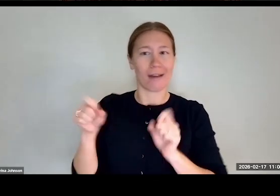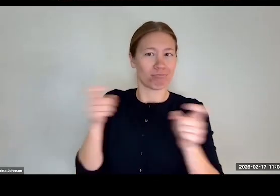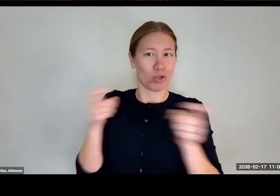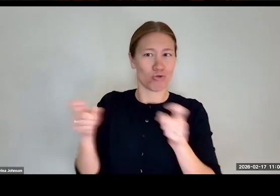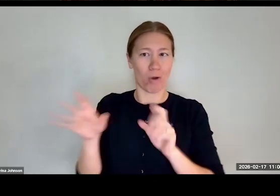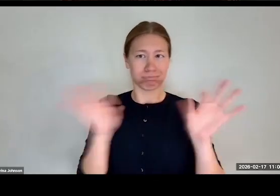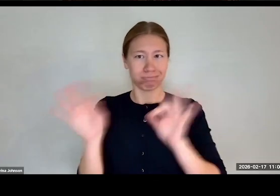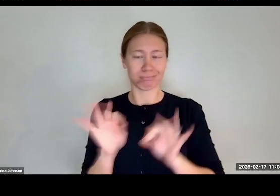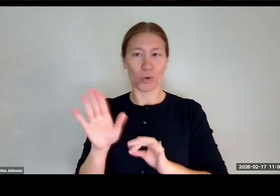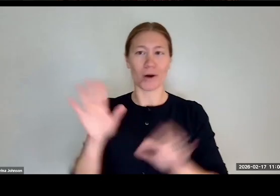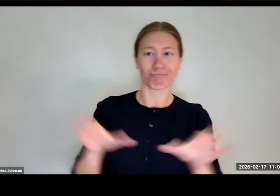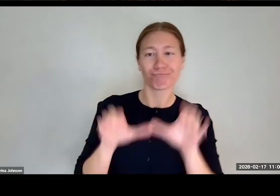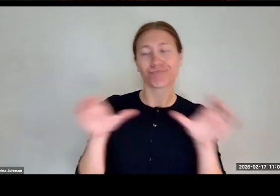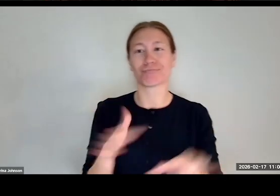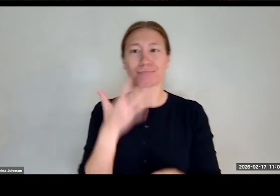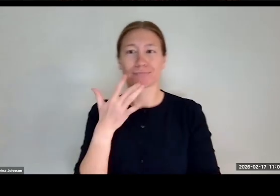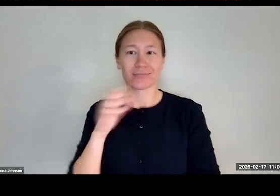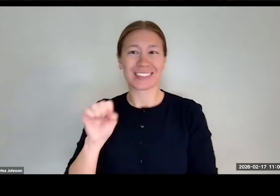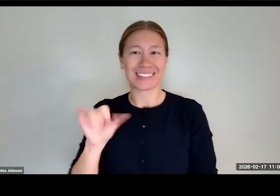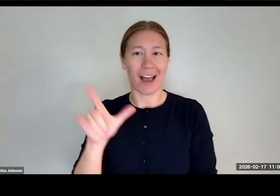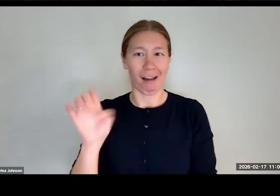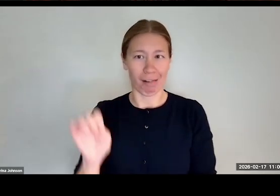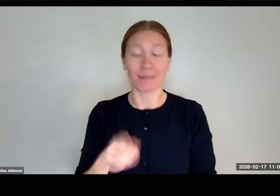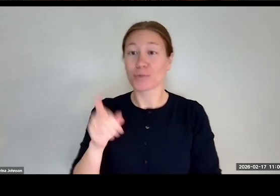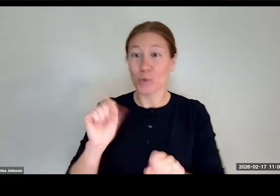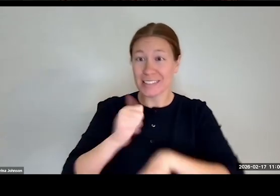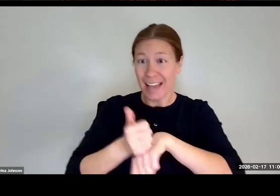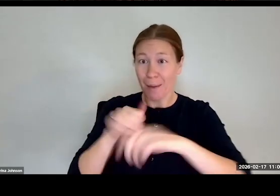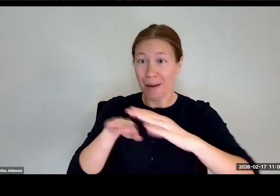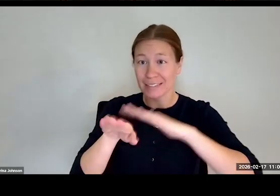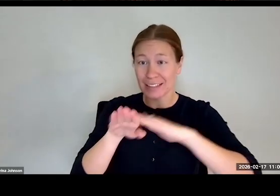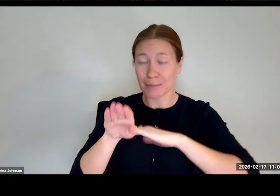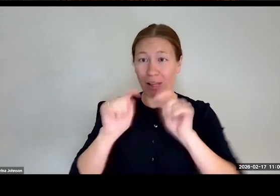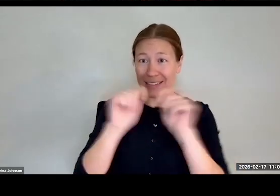So if you can set up those templates accessibly, then when you apply them to your live slides